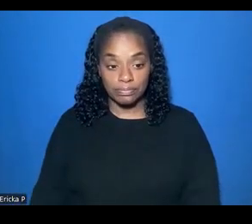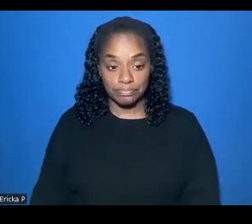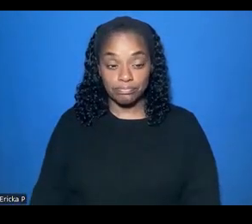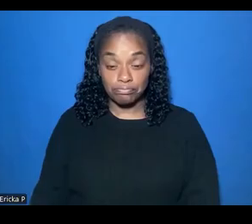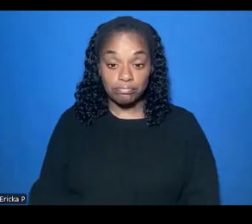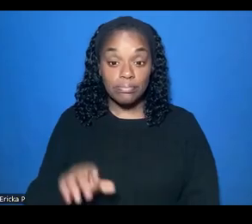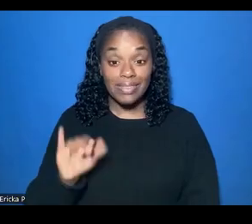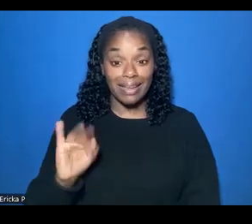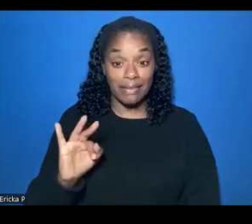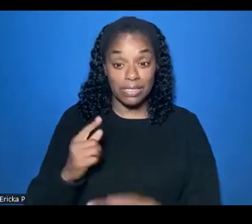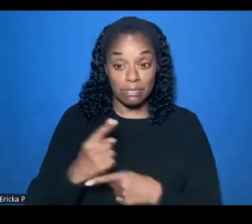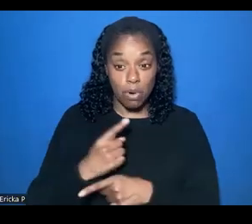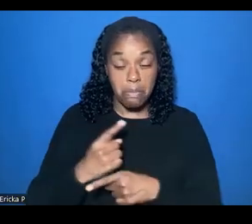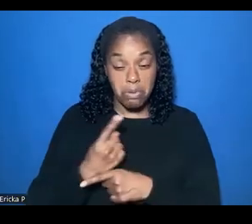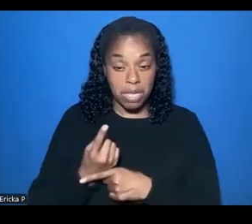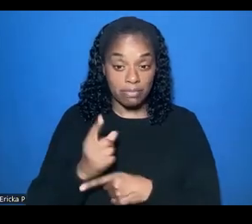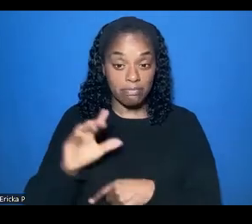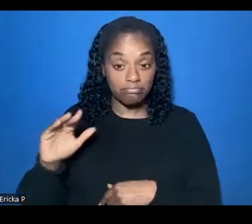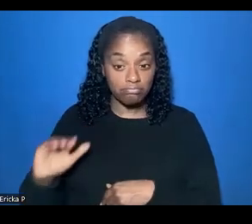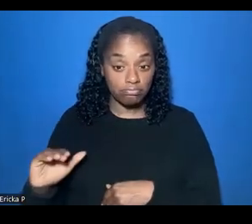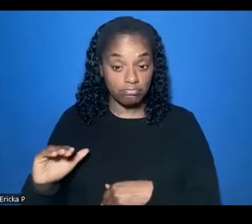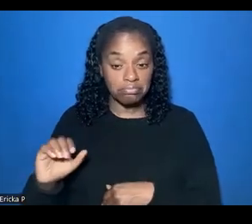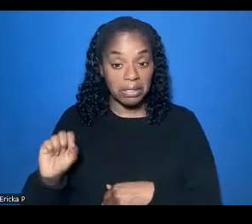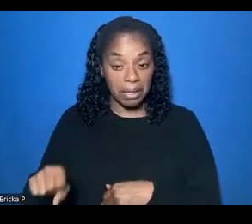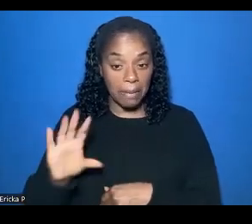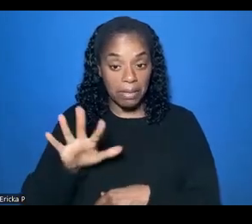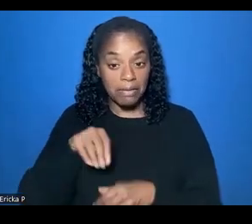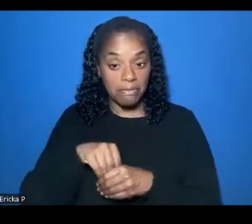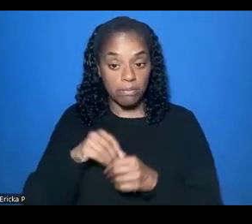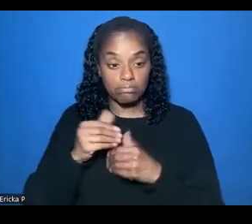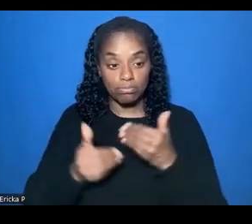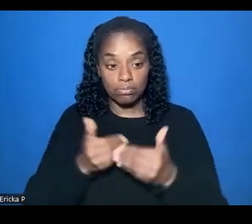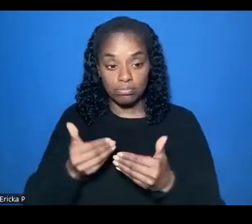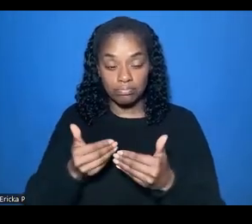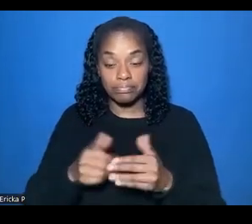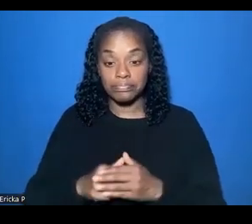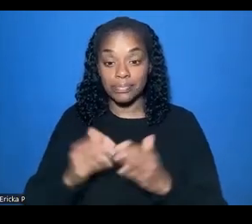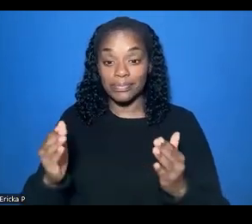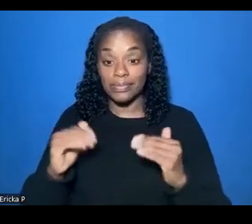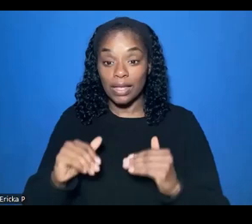include the child in the process. If a student has an IEP or a 504 plan,